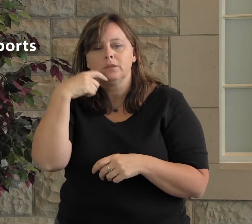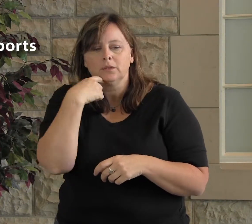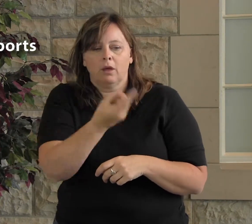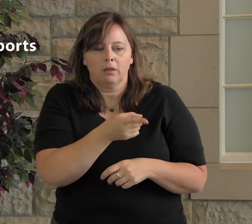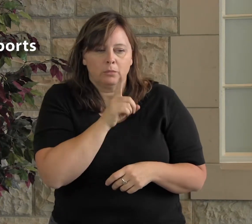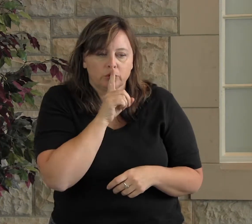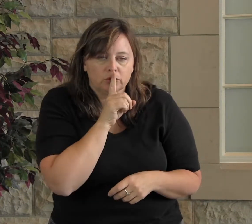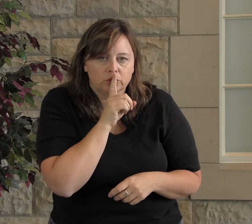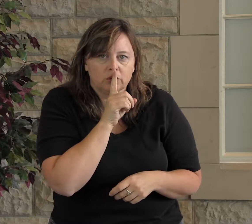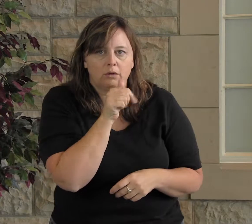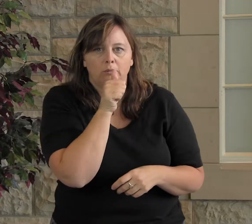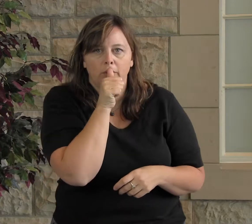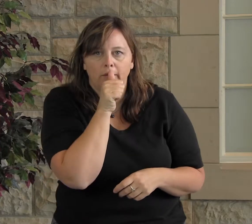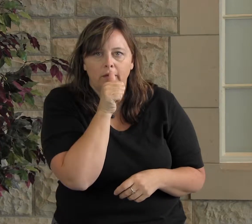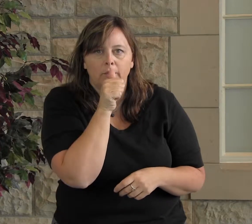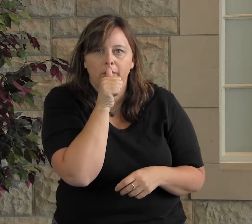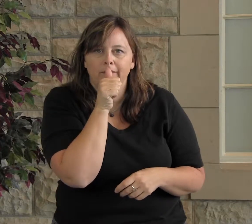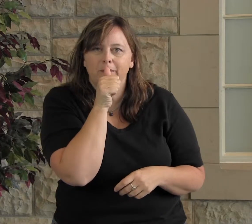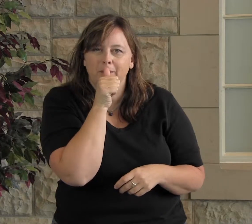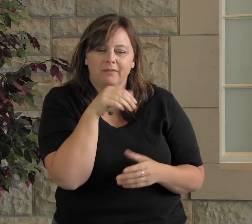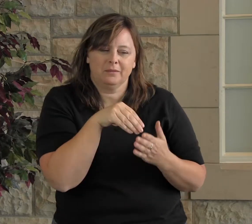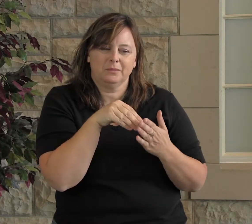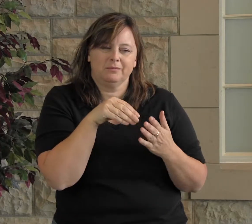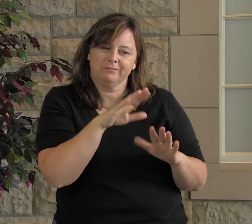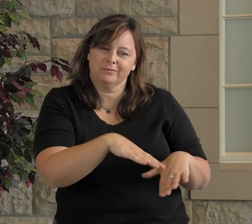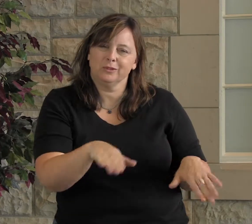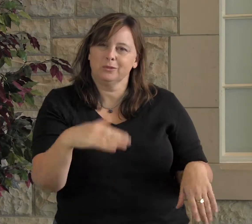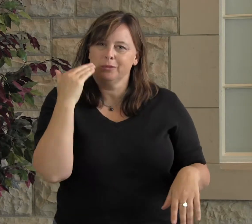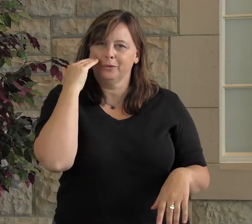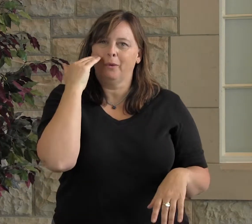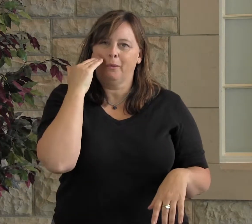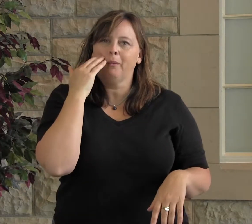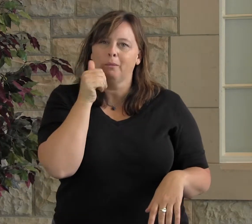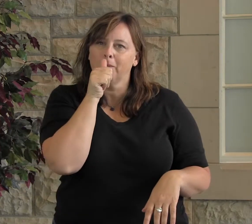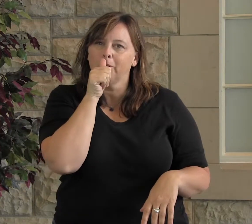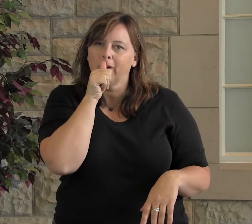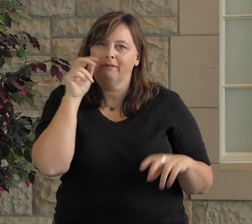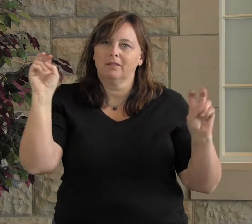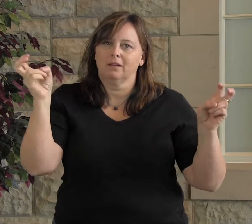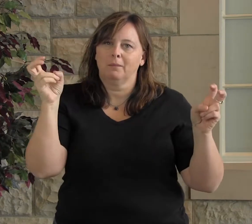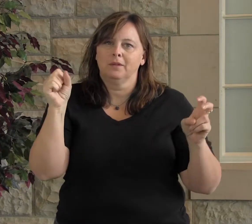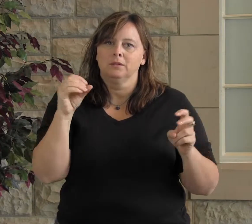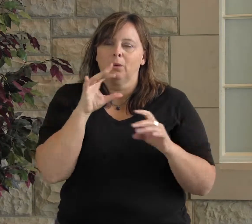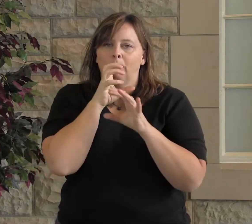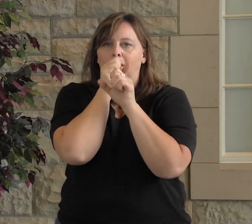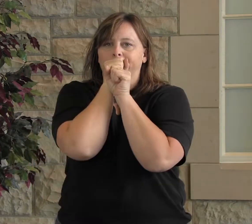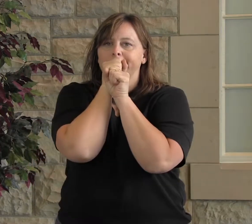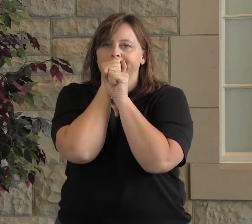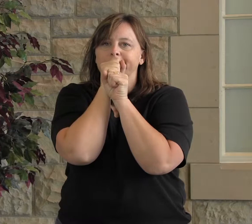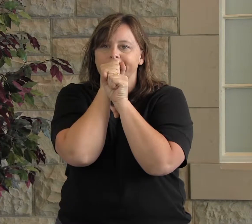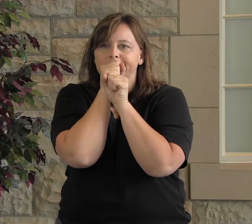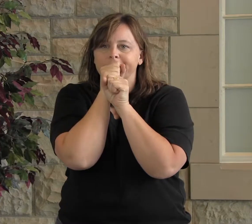that it is a secret, and the child knows it is a private topic. So oftentimes, they don't disclose that information.